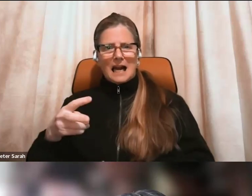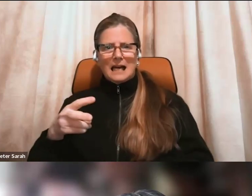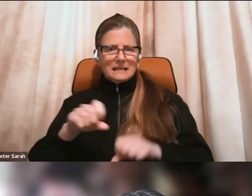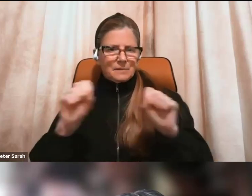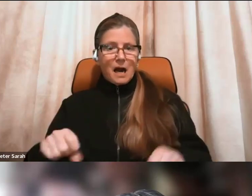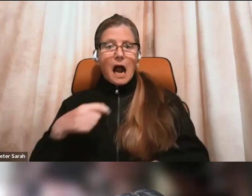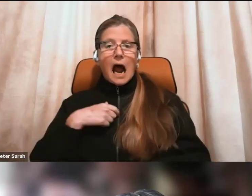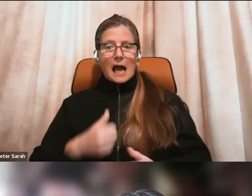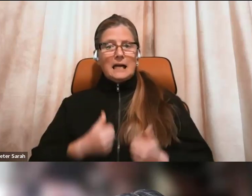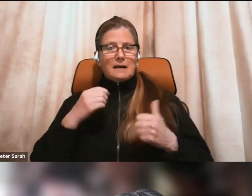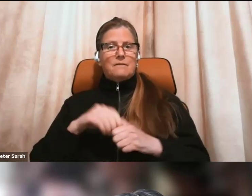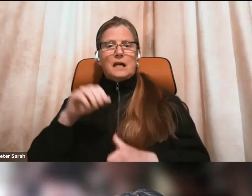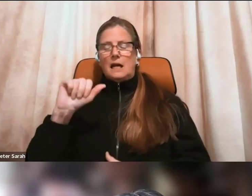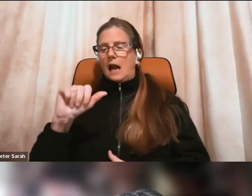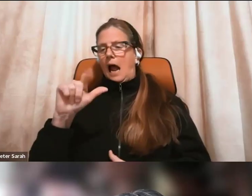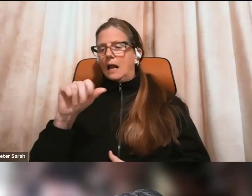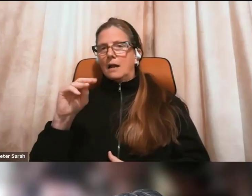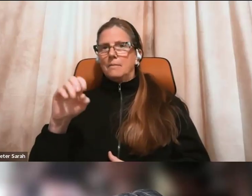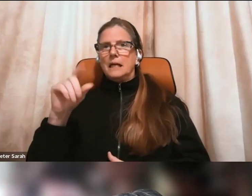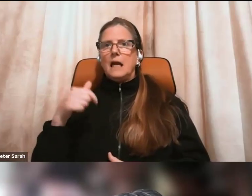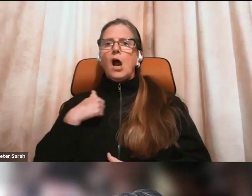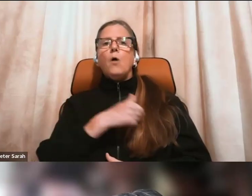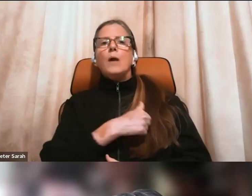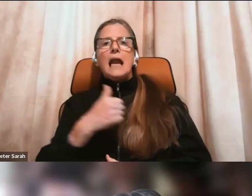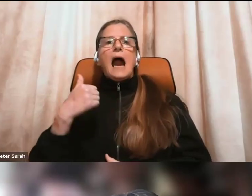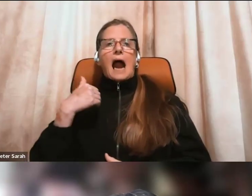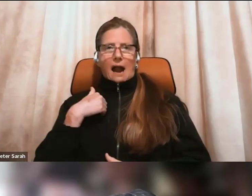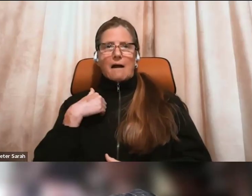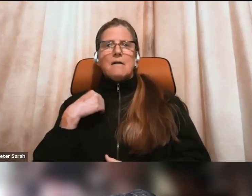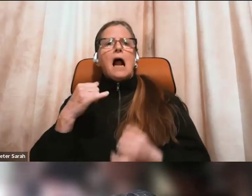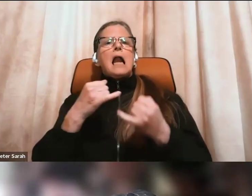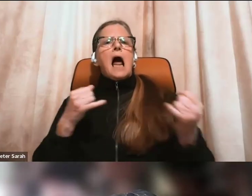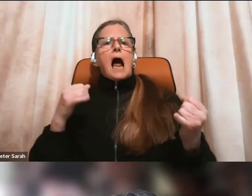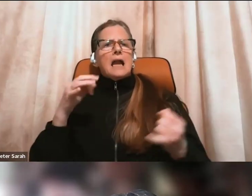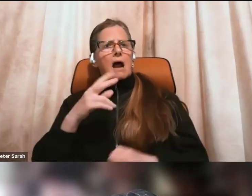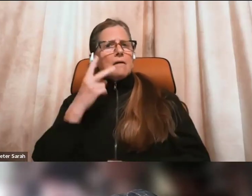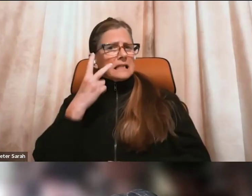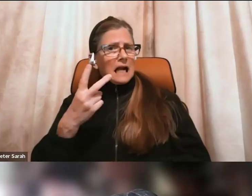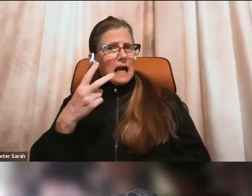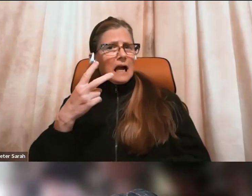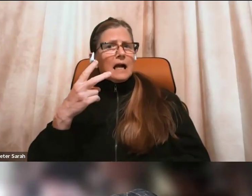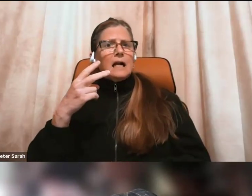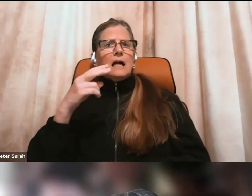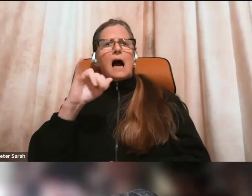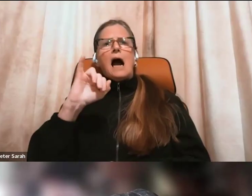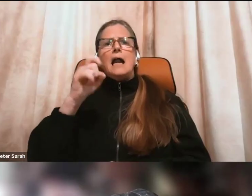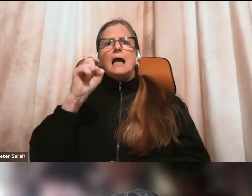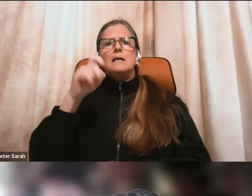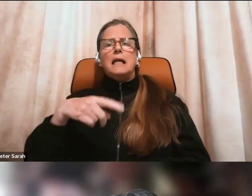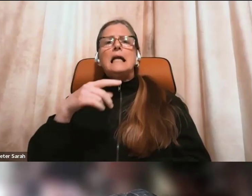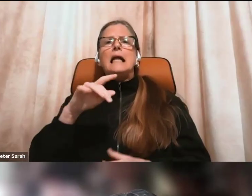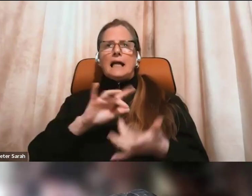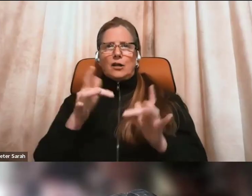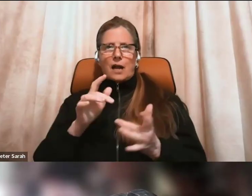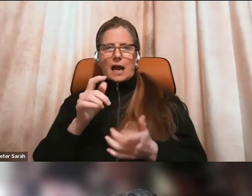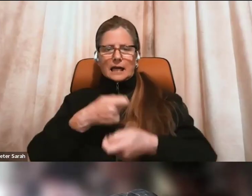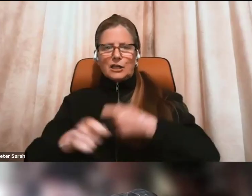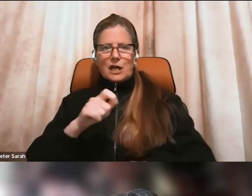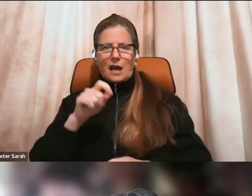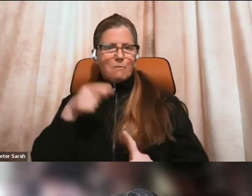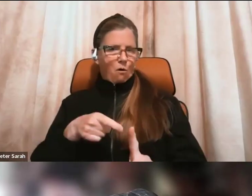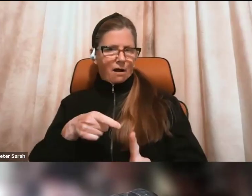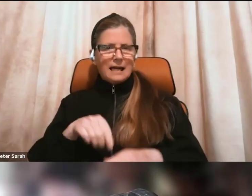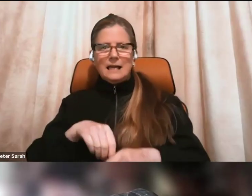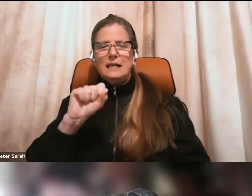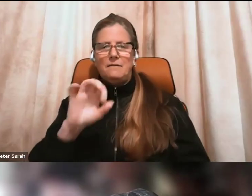line of sight to an IXP… to an ex… Yeah, an IXP internet exchange point in San Francisco, and I'd